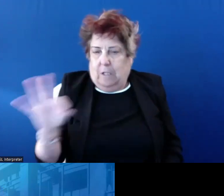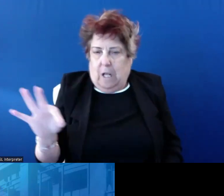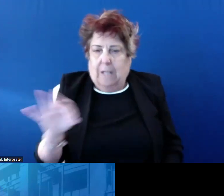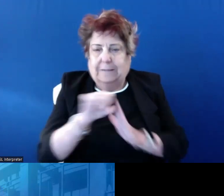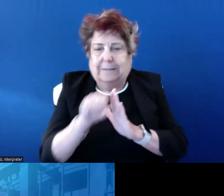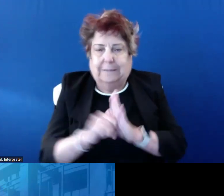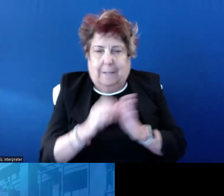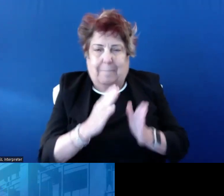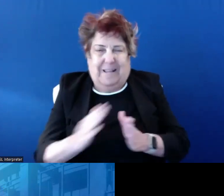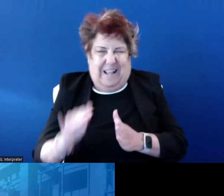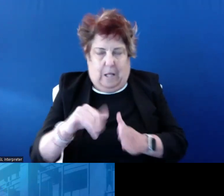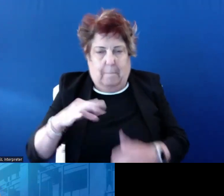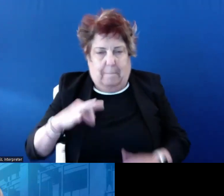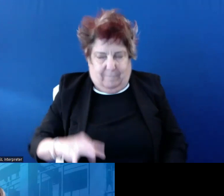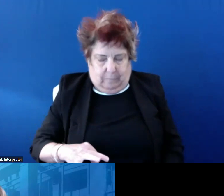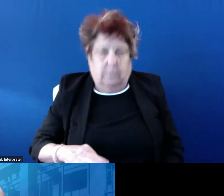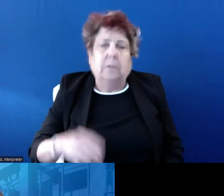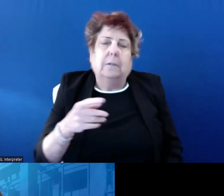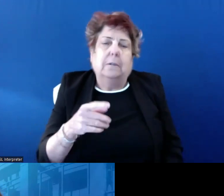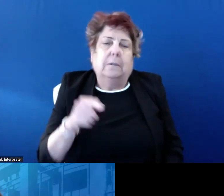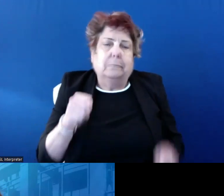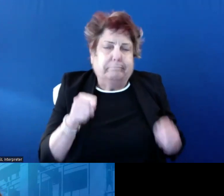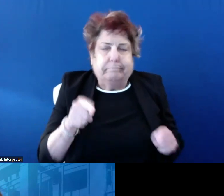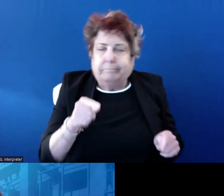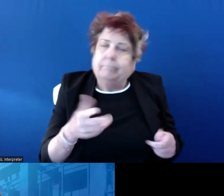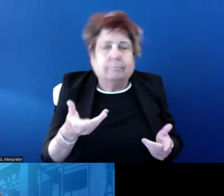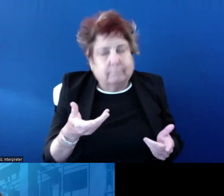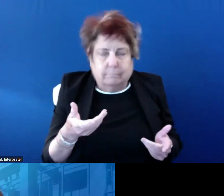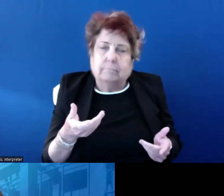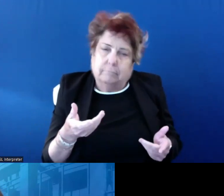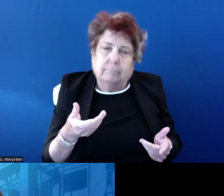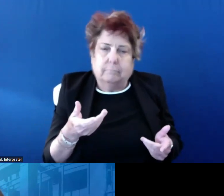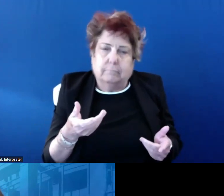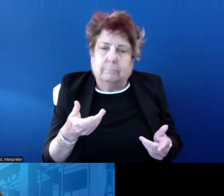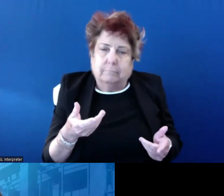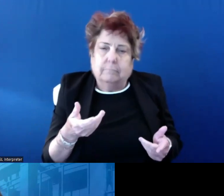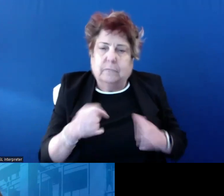So these states have already kind of gone through a planning and design phase.